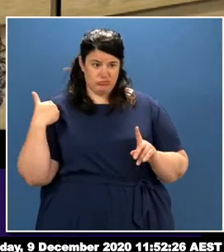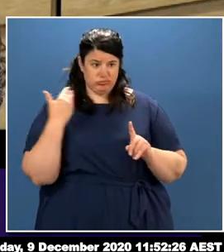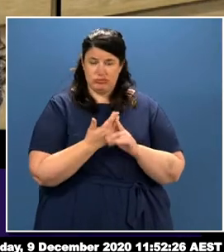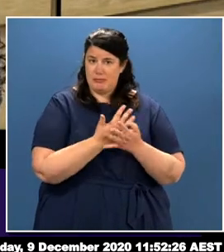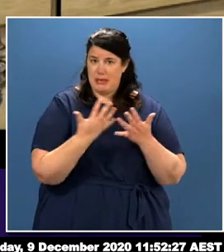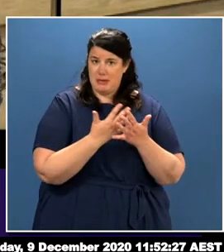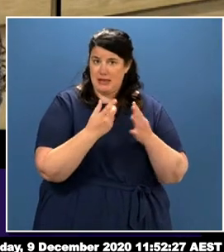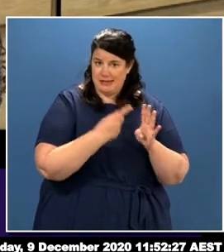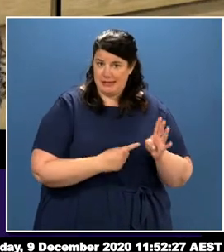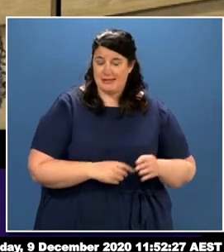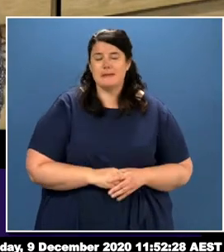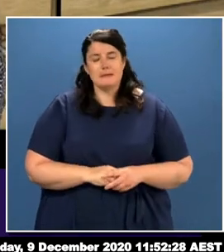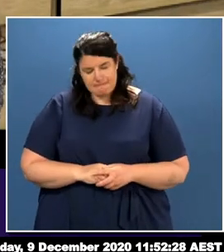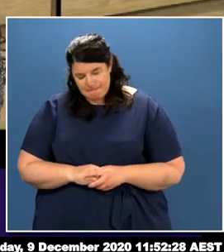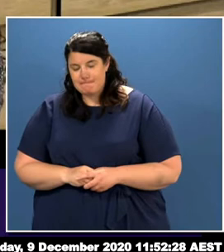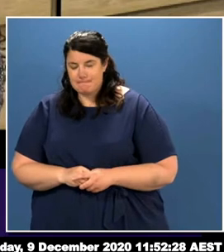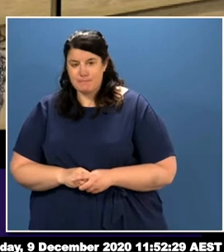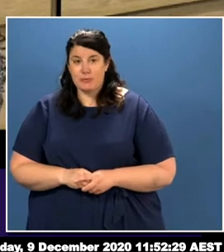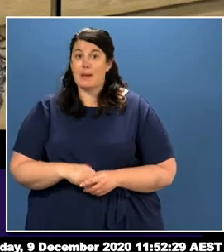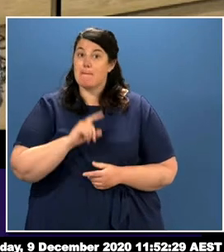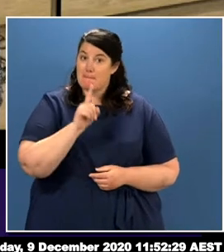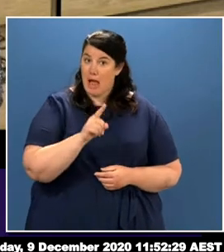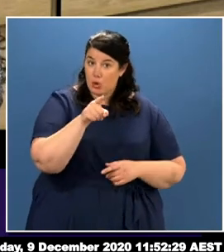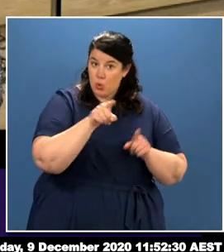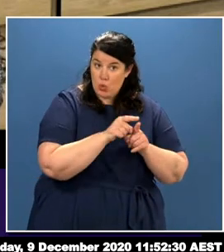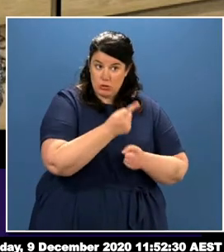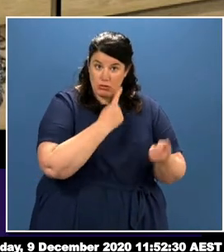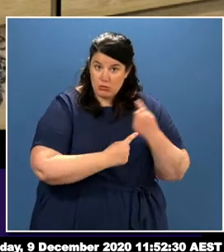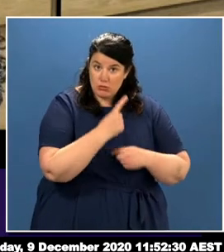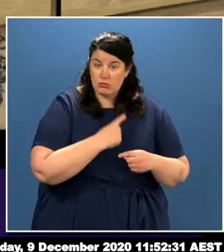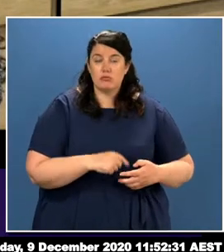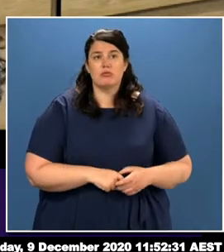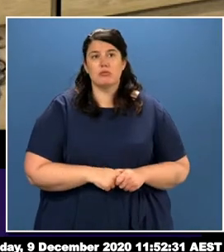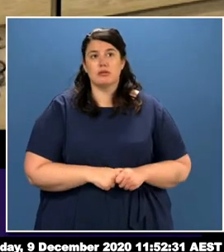That's correct. But you also then did acknowledge that you would say "Do as